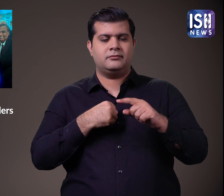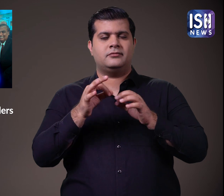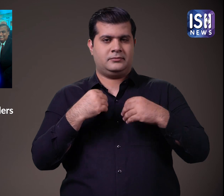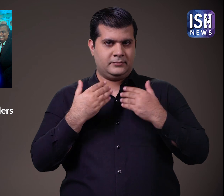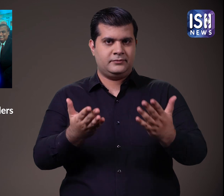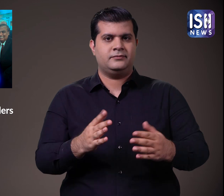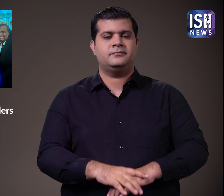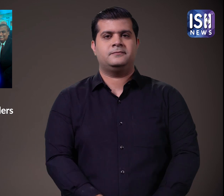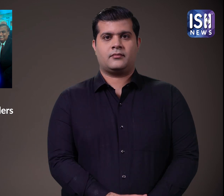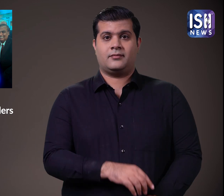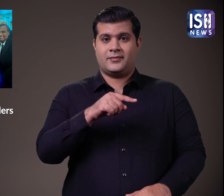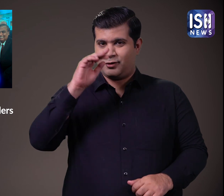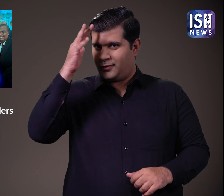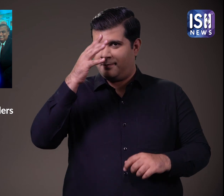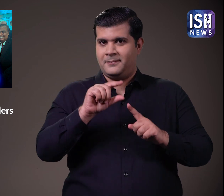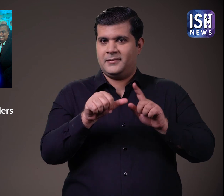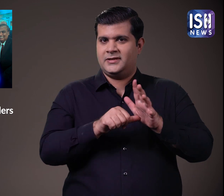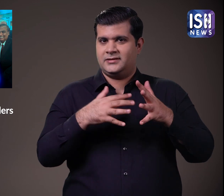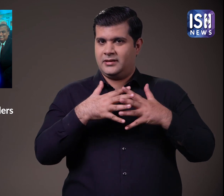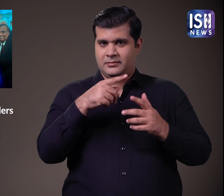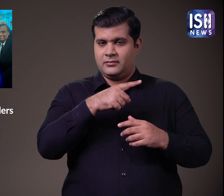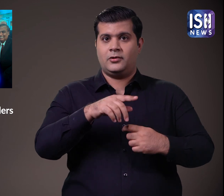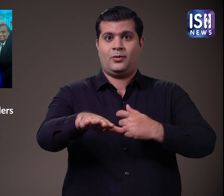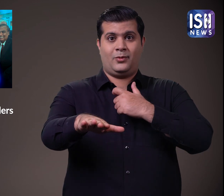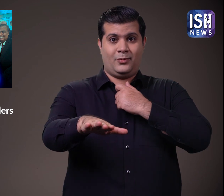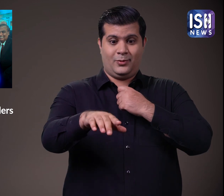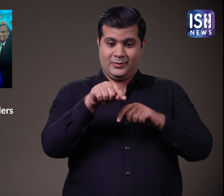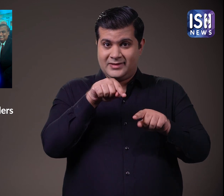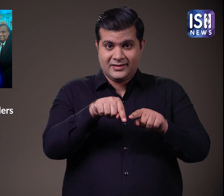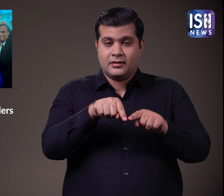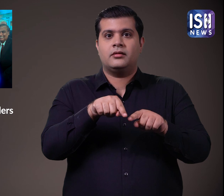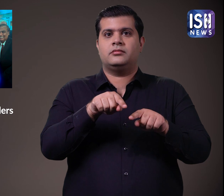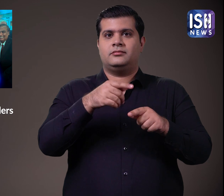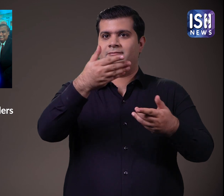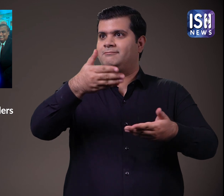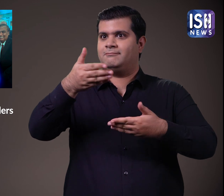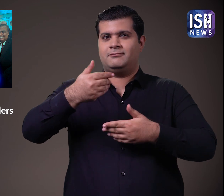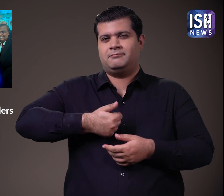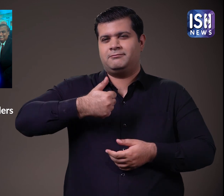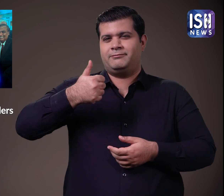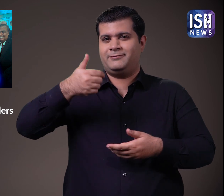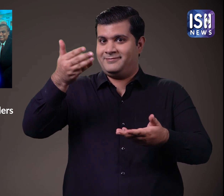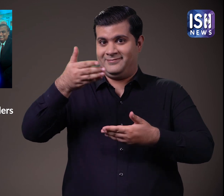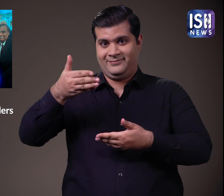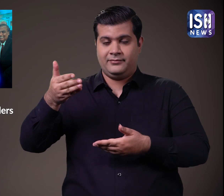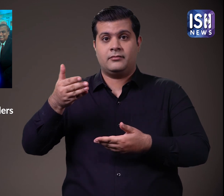I'll explain! Many dignitaries and prominent figures were invited for Trump's oath taking ceremony.